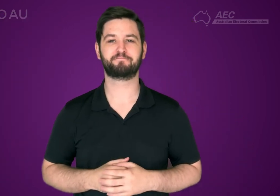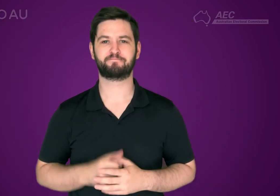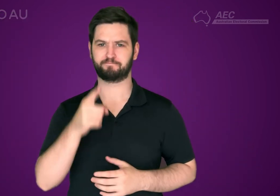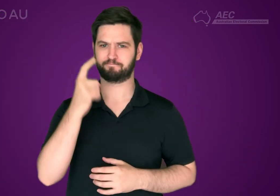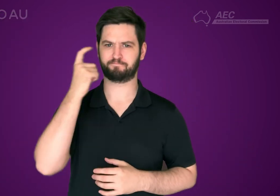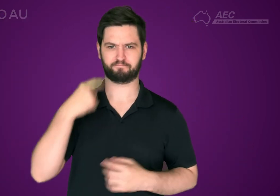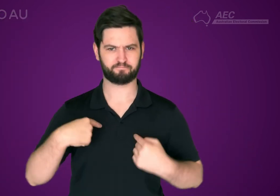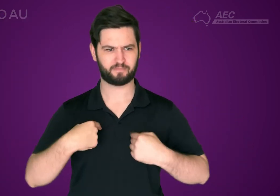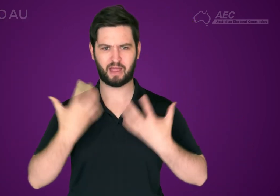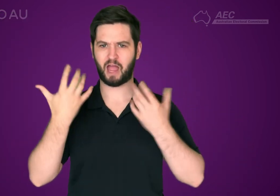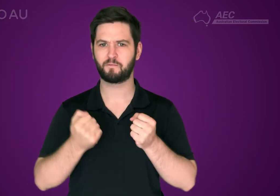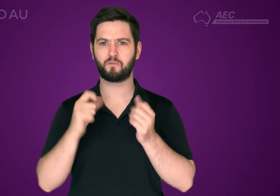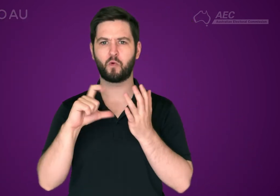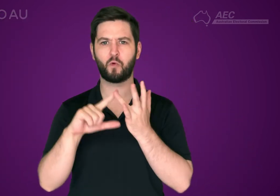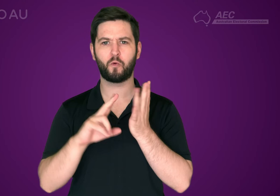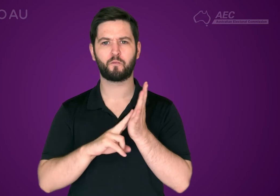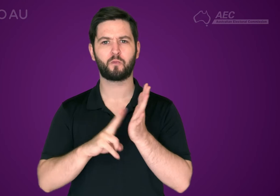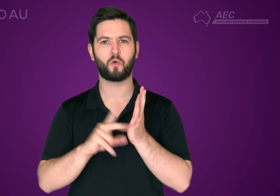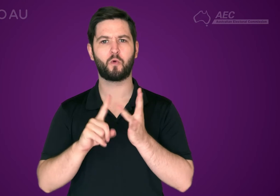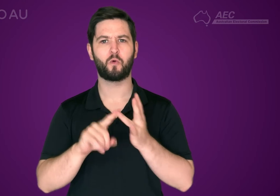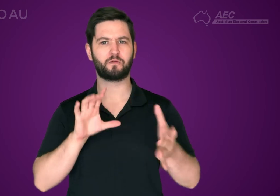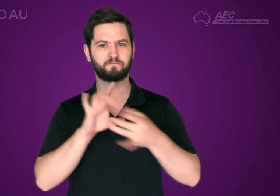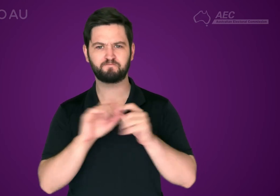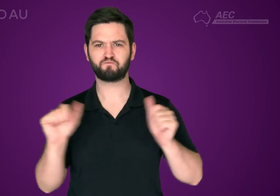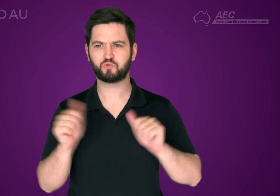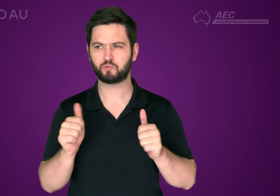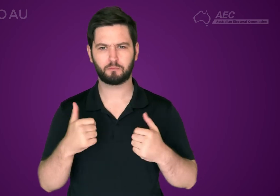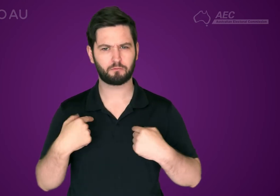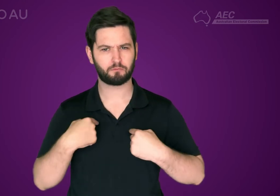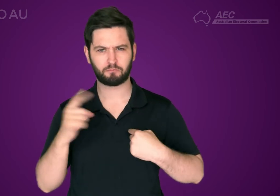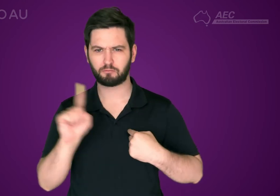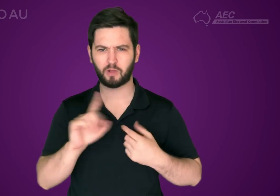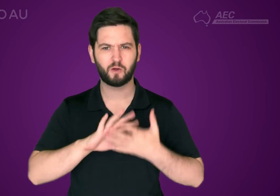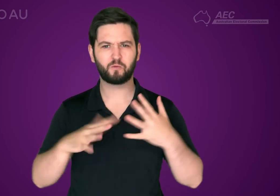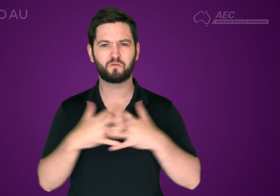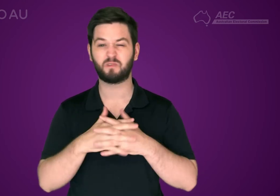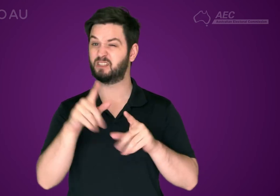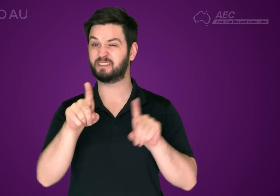If you already have an active Convo Australia plan,